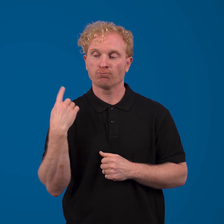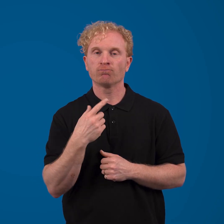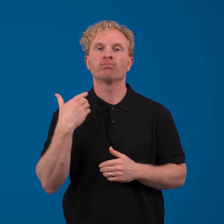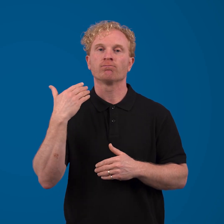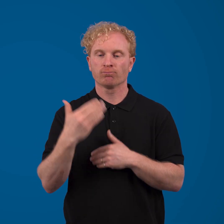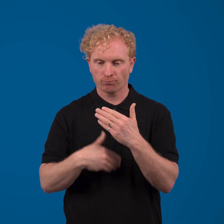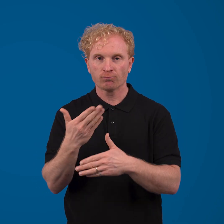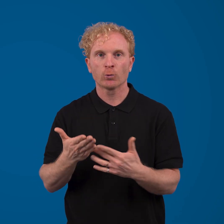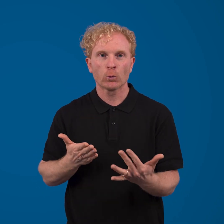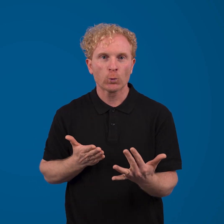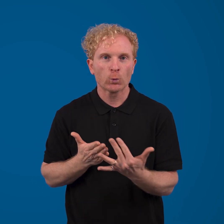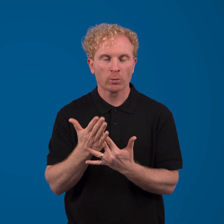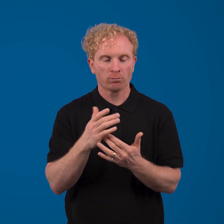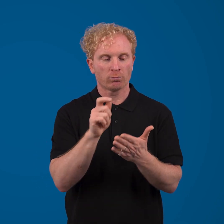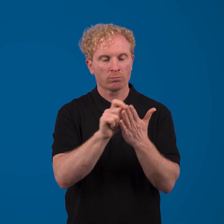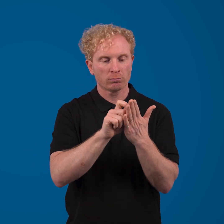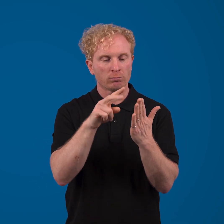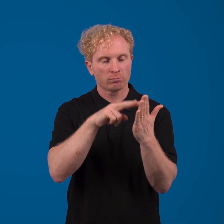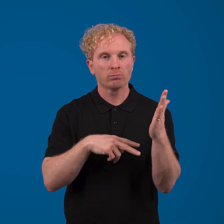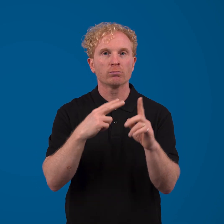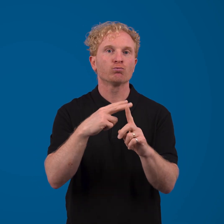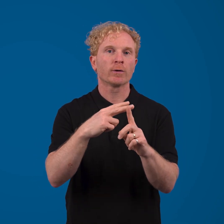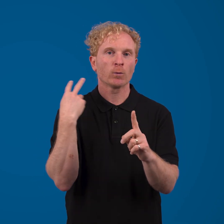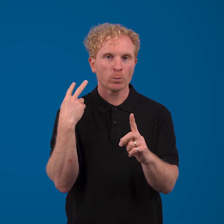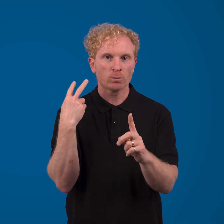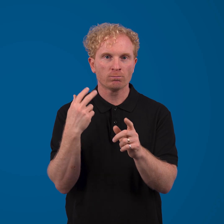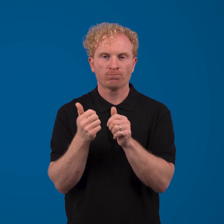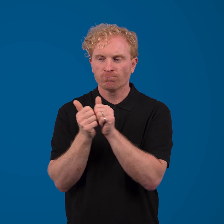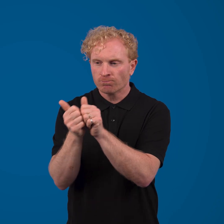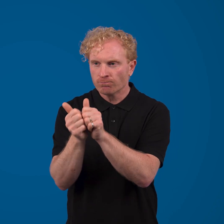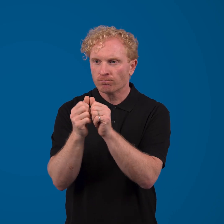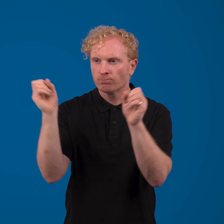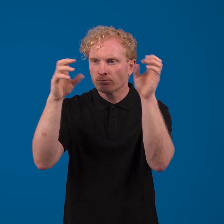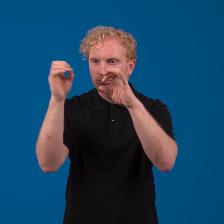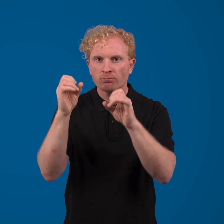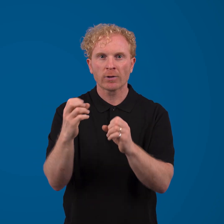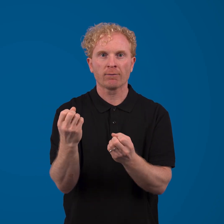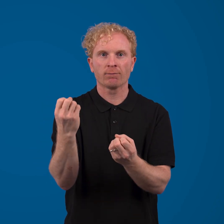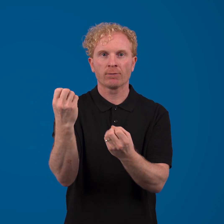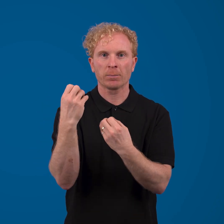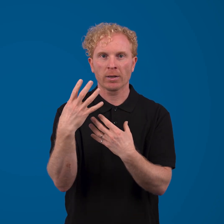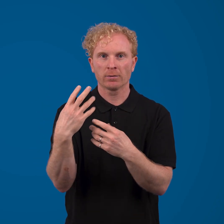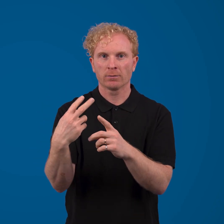We undertook a thorough literature review, collating feedback